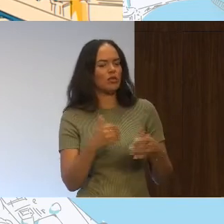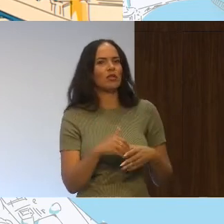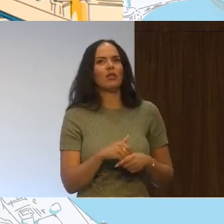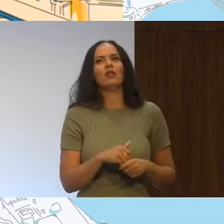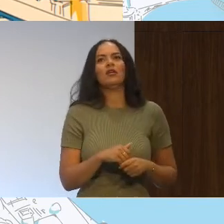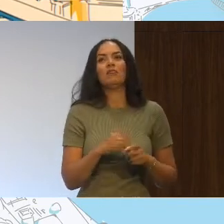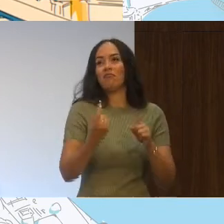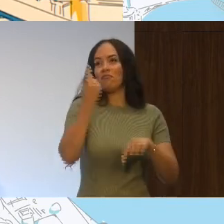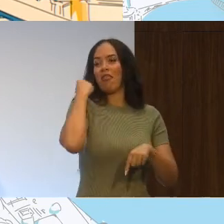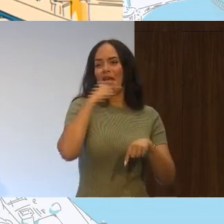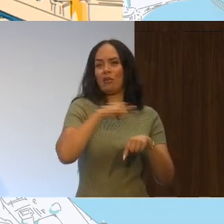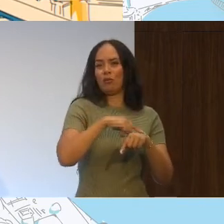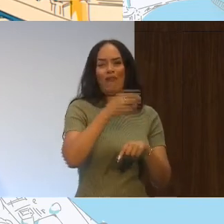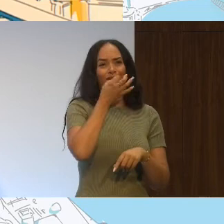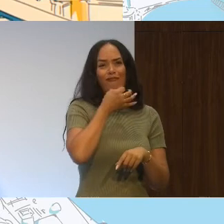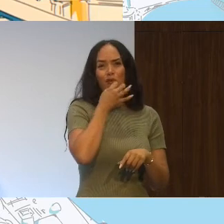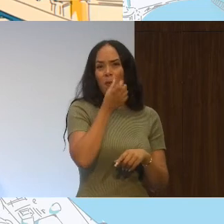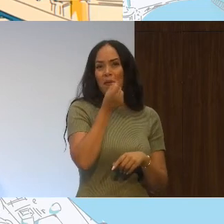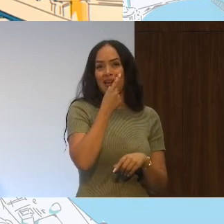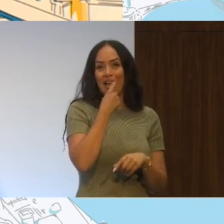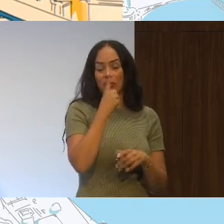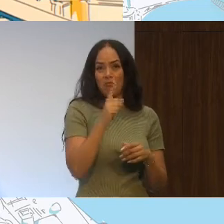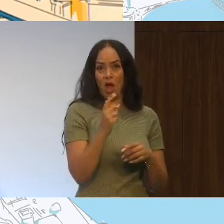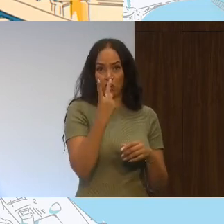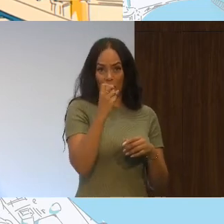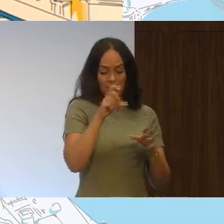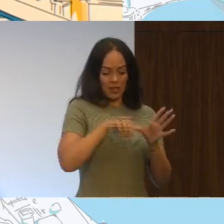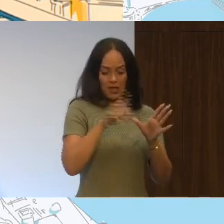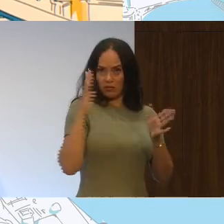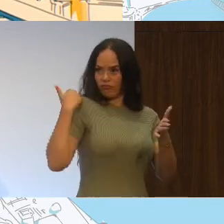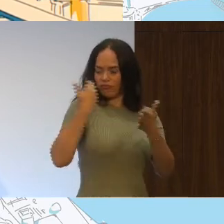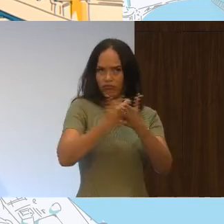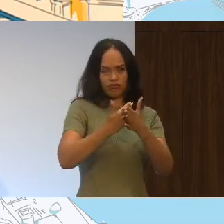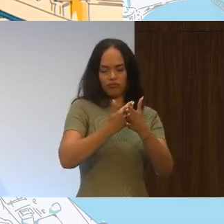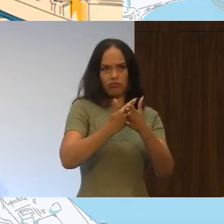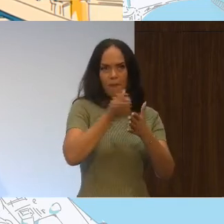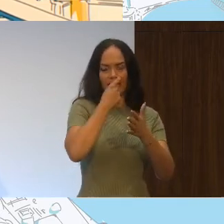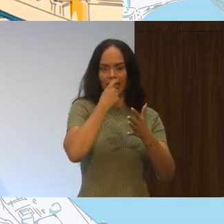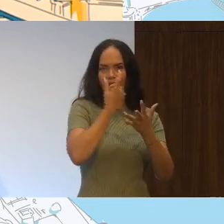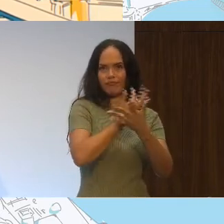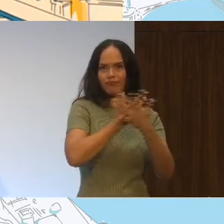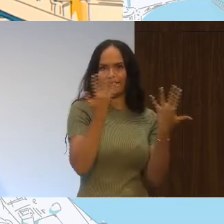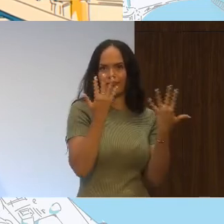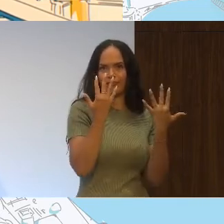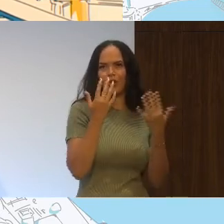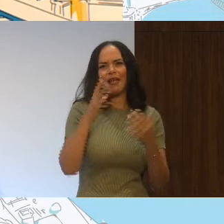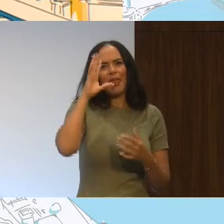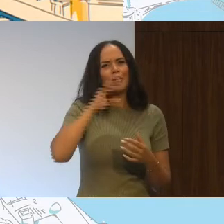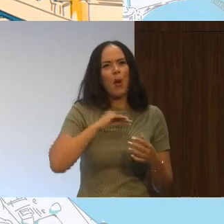All of the last 20 years we've seen quite what was the landscape when you entered in the field of headache in the late eighties.